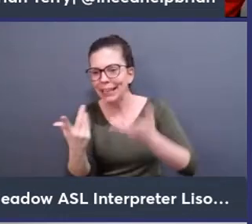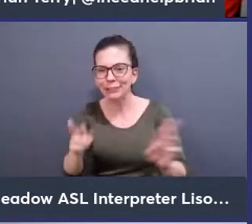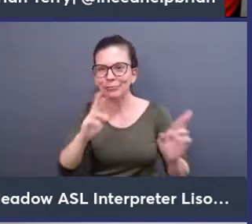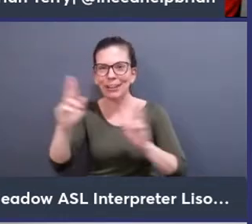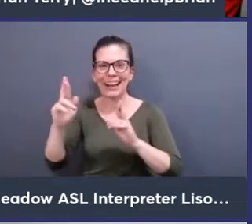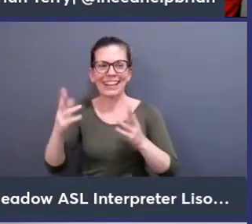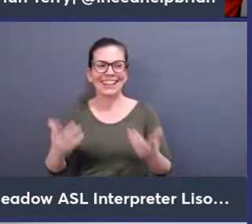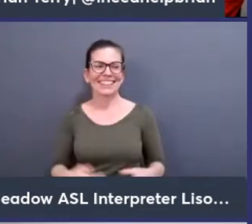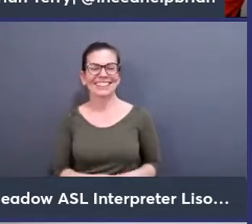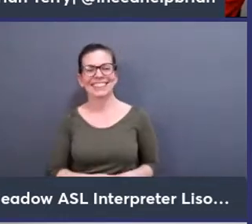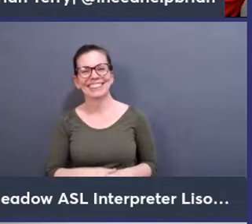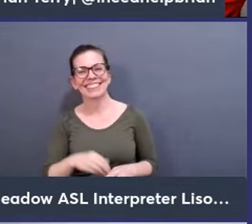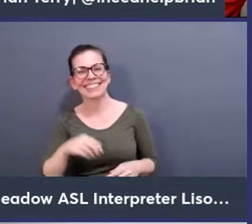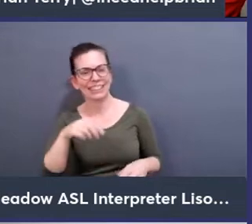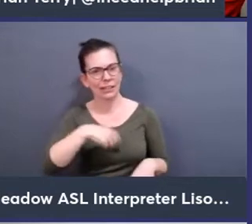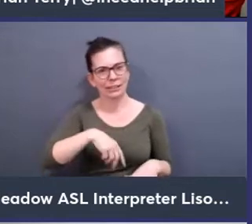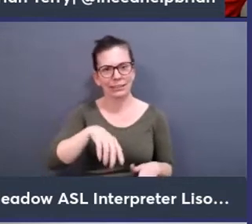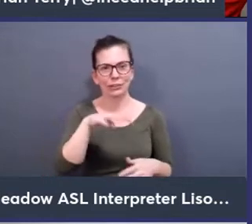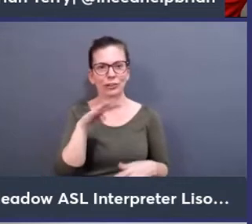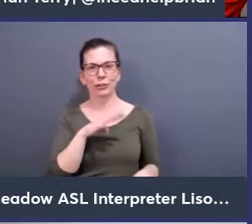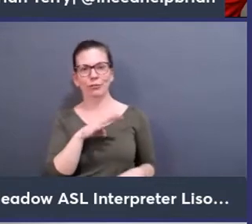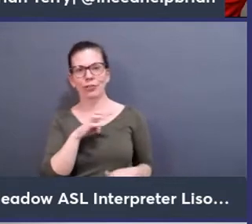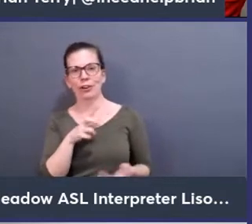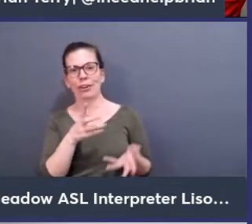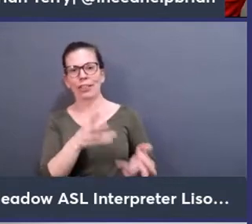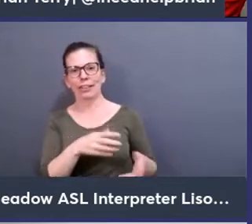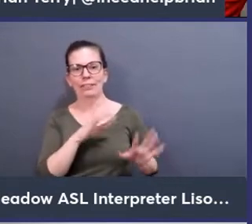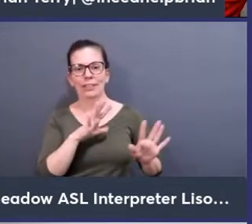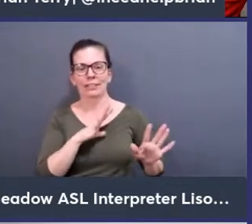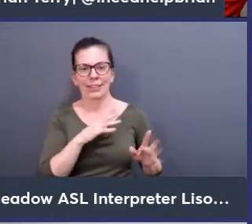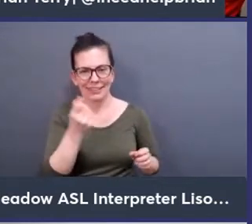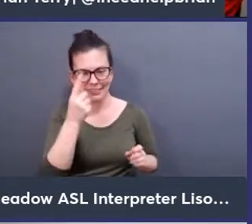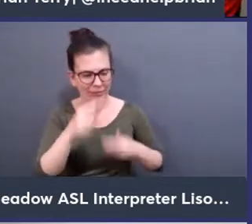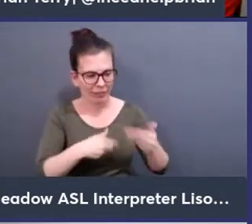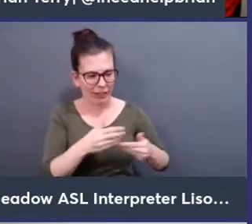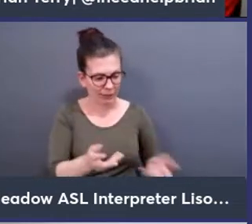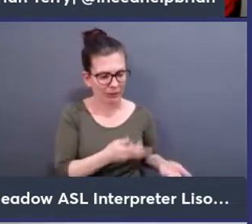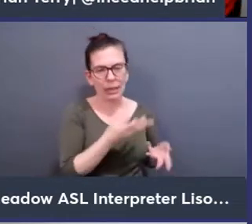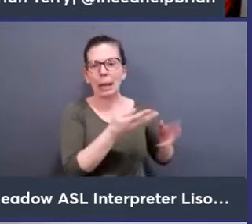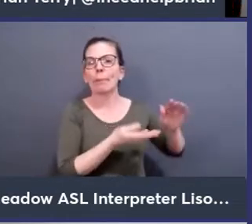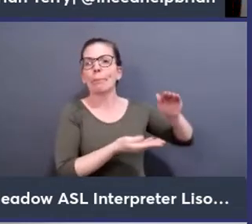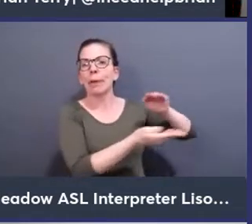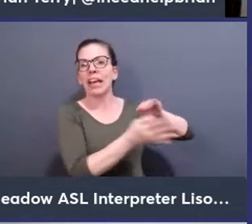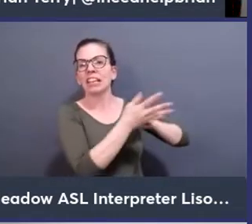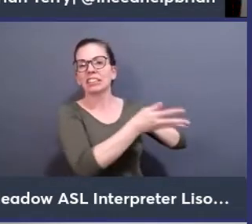It's a 400 and leave and love for half an hour. Yeah, let it be, gotta let it be.